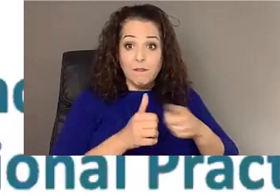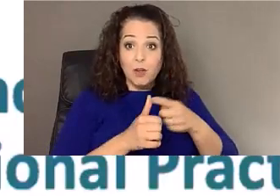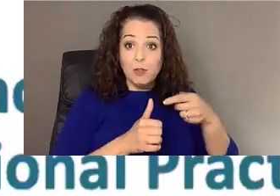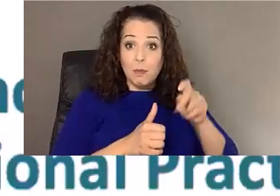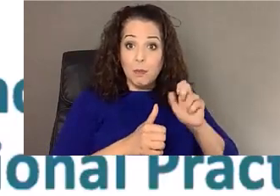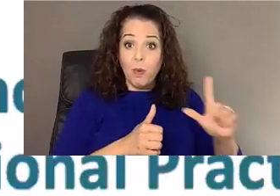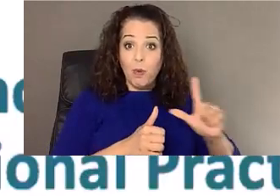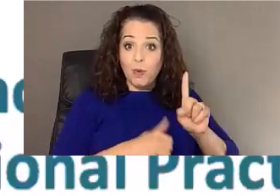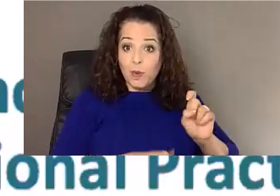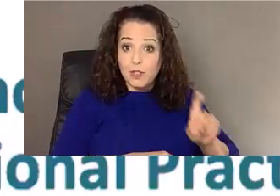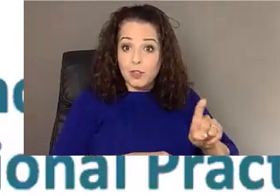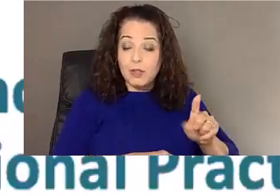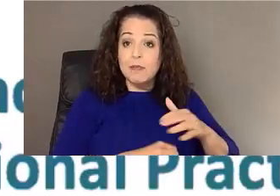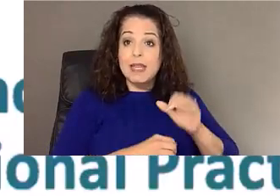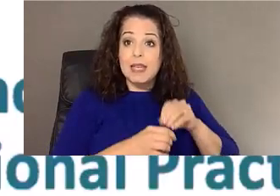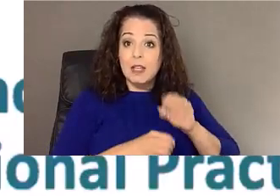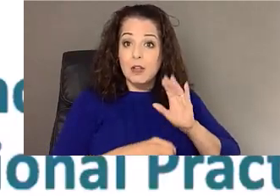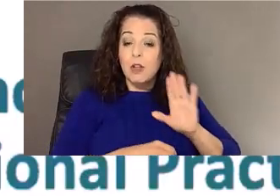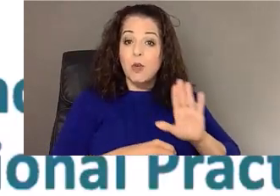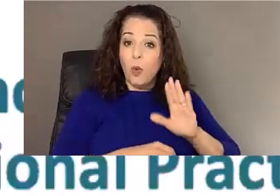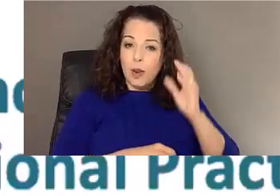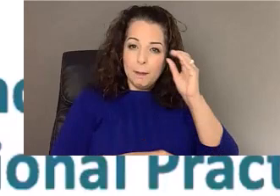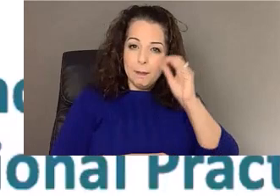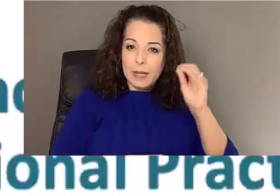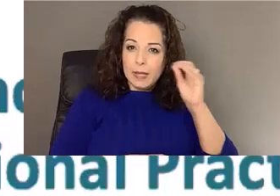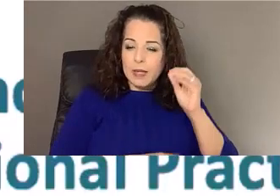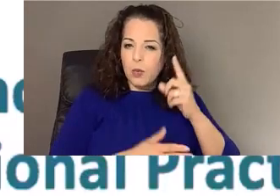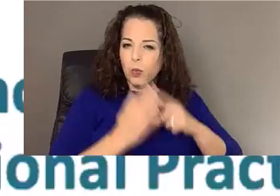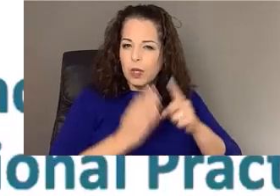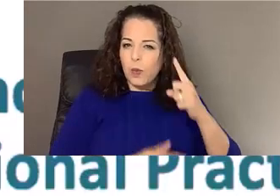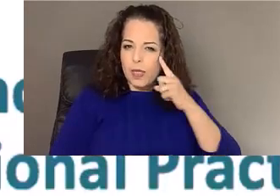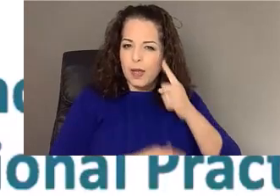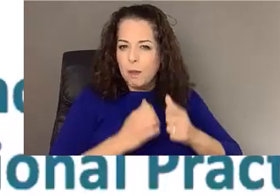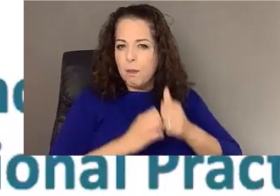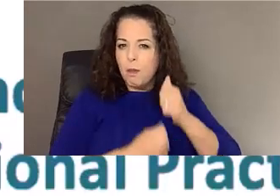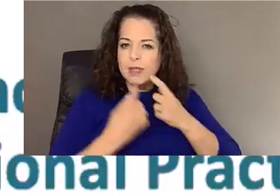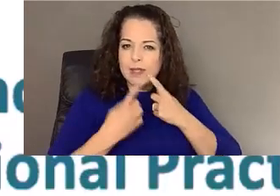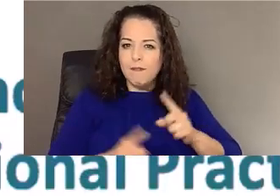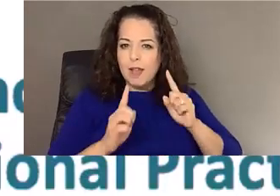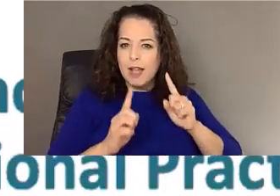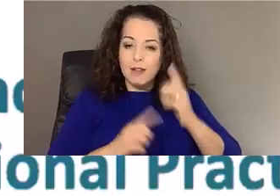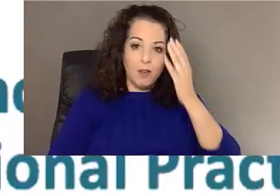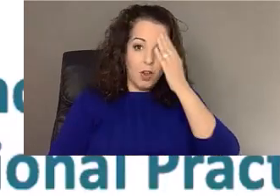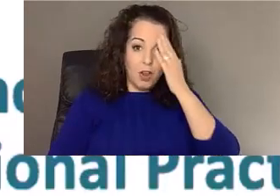which is in your opinion, what is the most effective knowledge translation intervention?